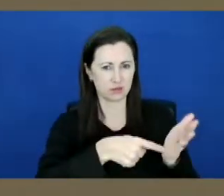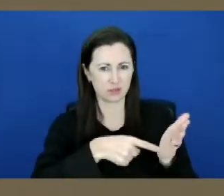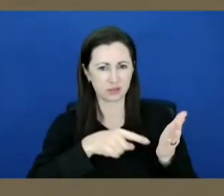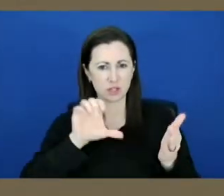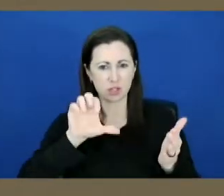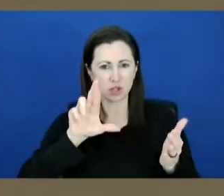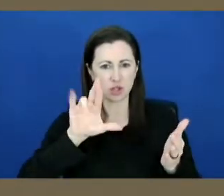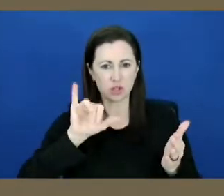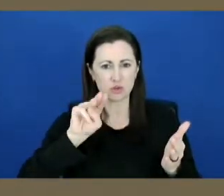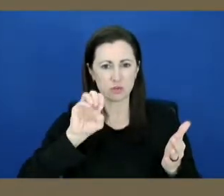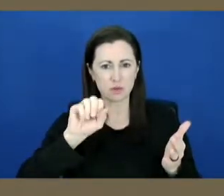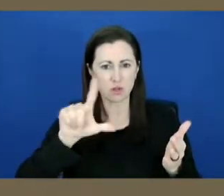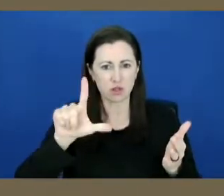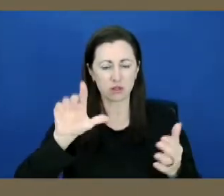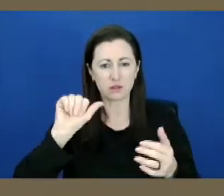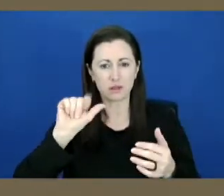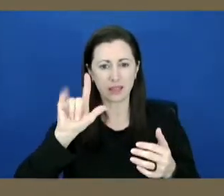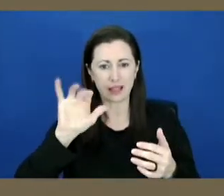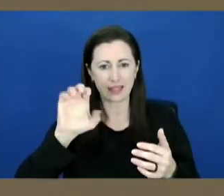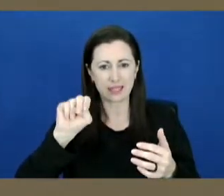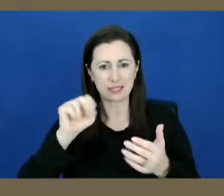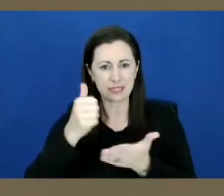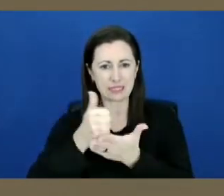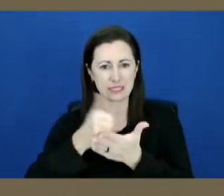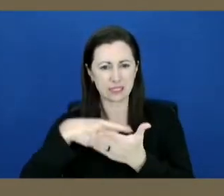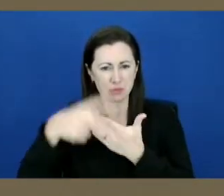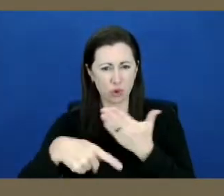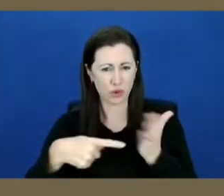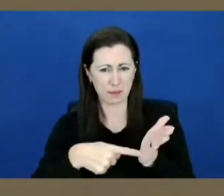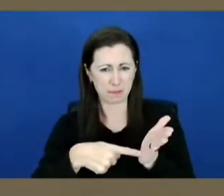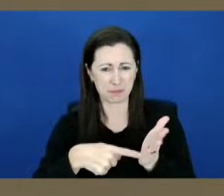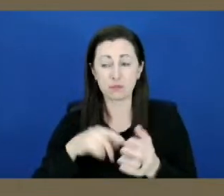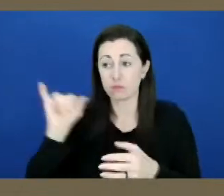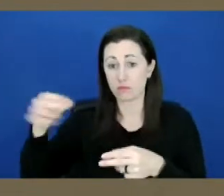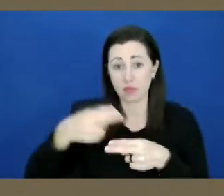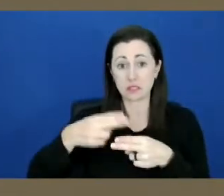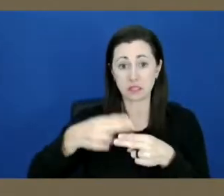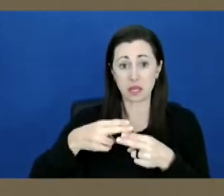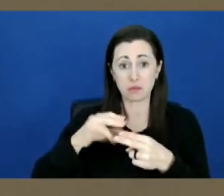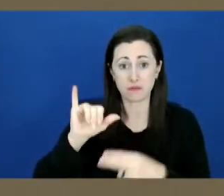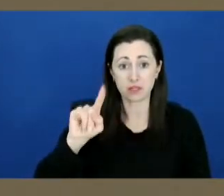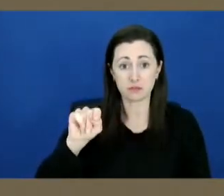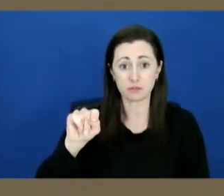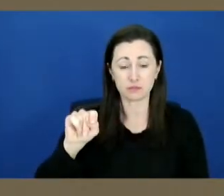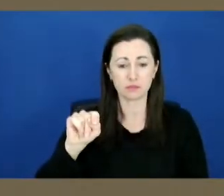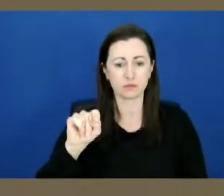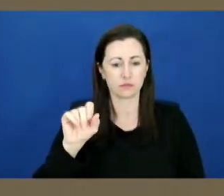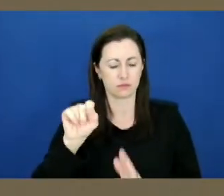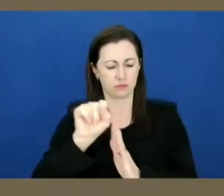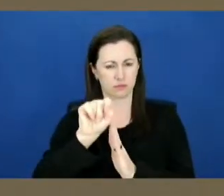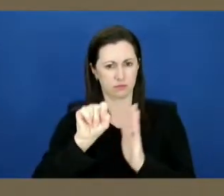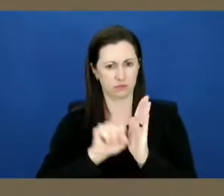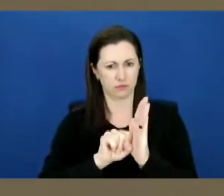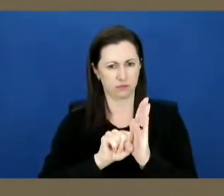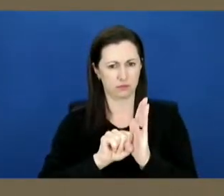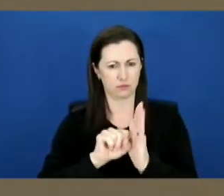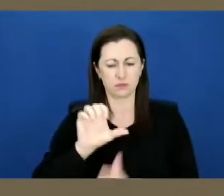OFFSET STATE DOLLARS. S. RODRIGUEZ-MCDOWELL: